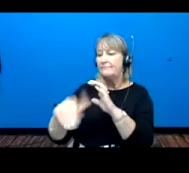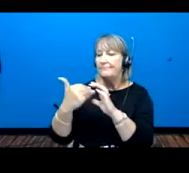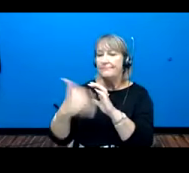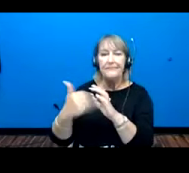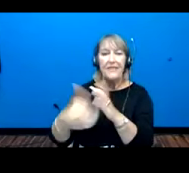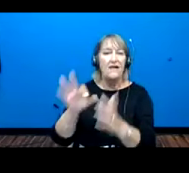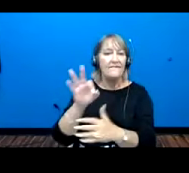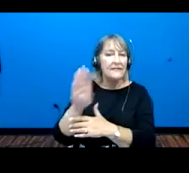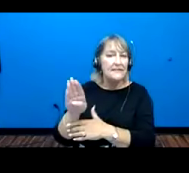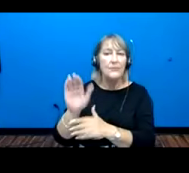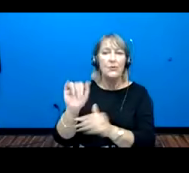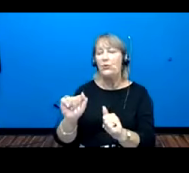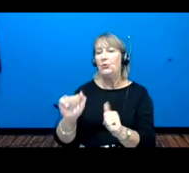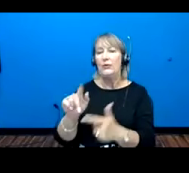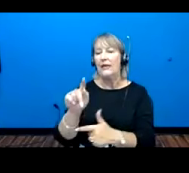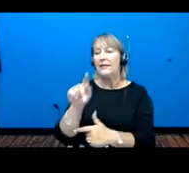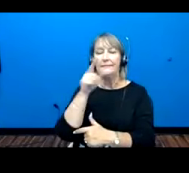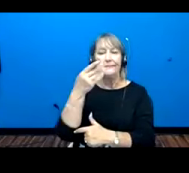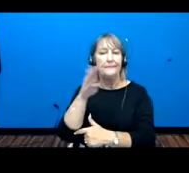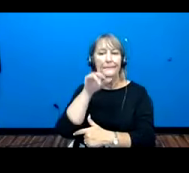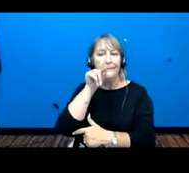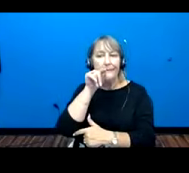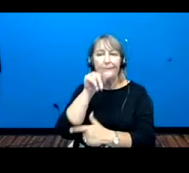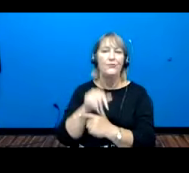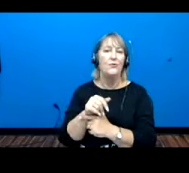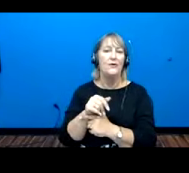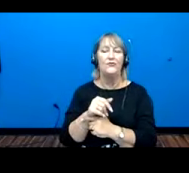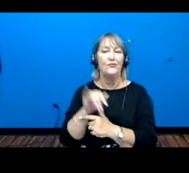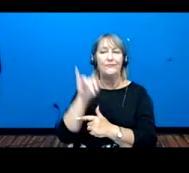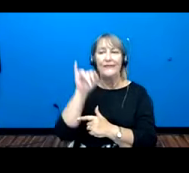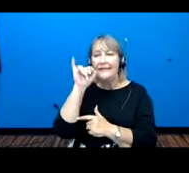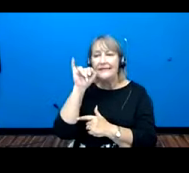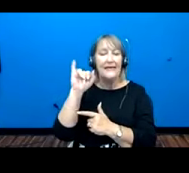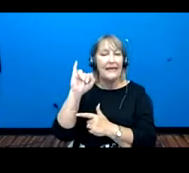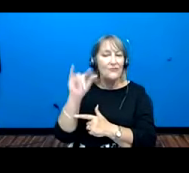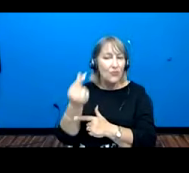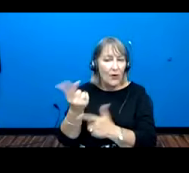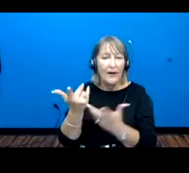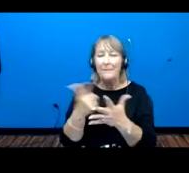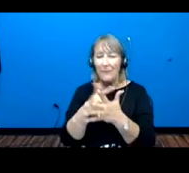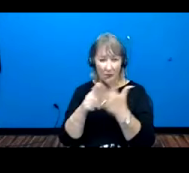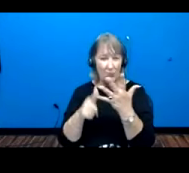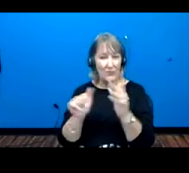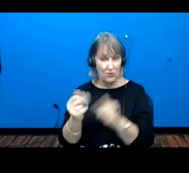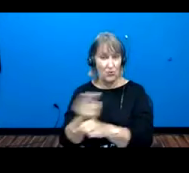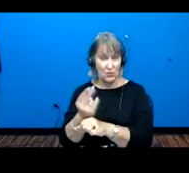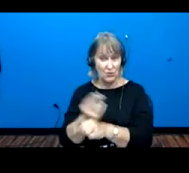So we know that y'all can reach the folks that need this information. That is why you have been targeted.